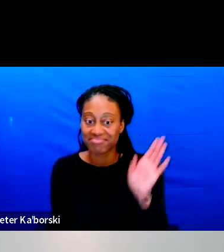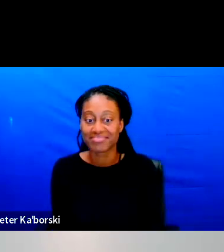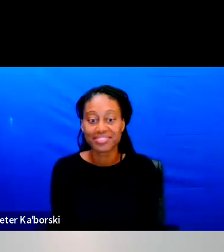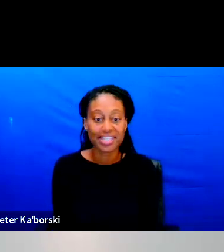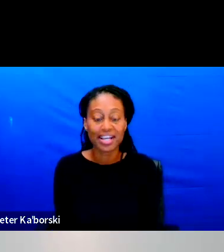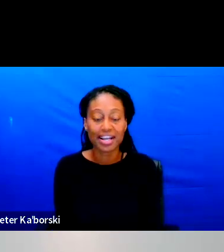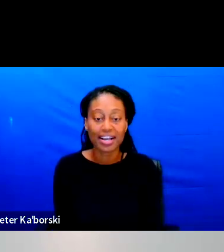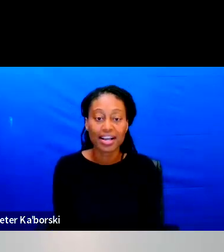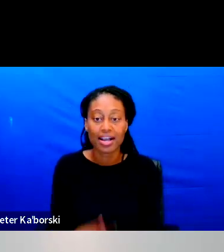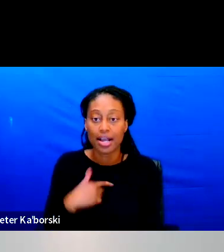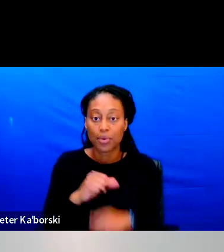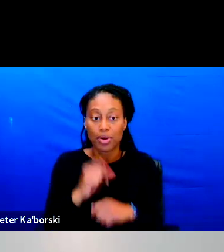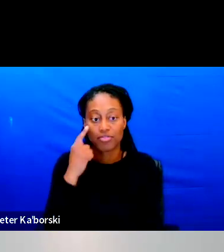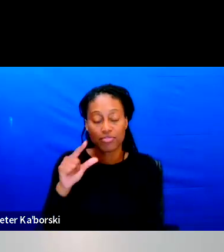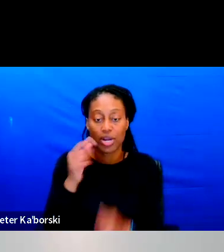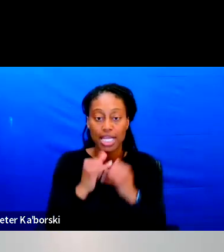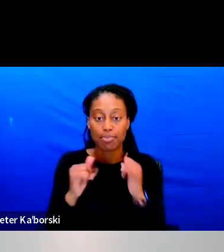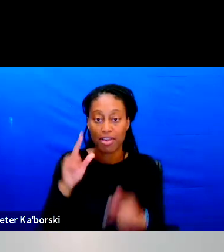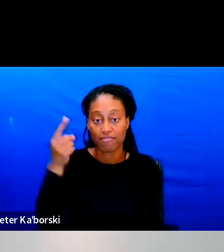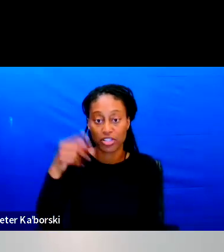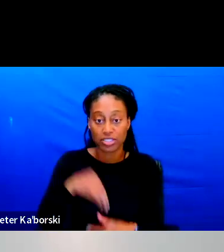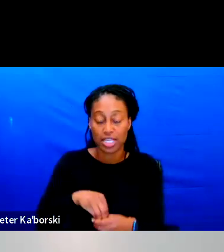Phillip Corona: I work for independence first in Milwaukee, Wisconsin.